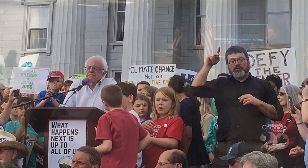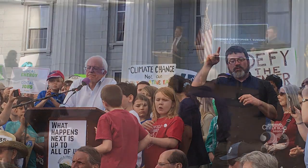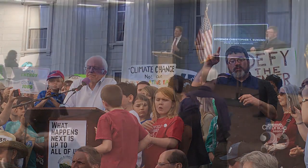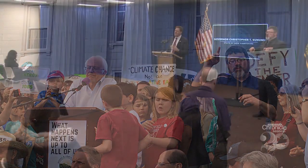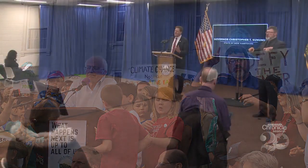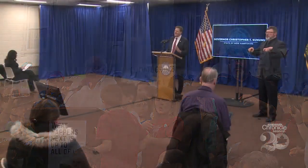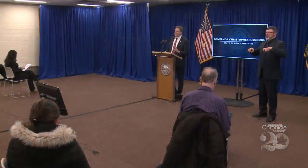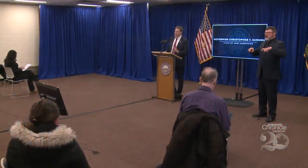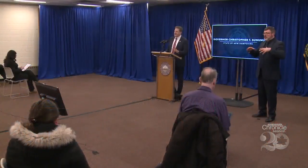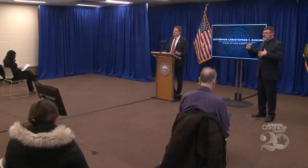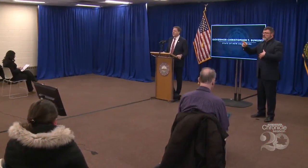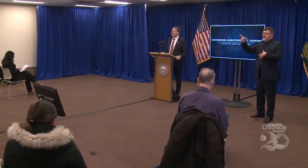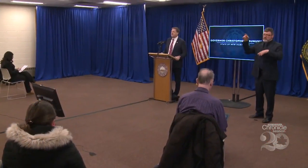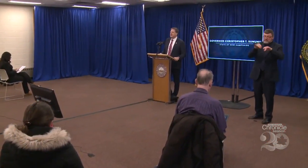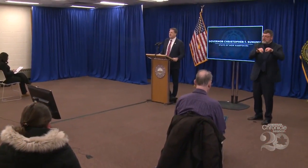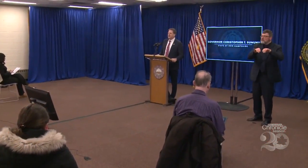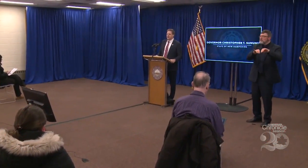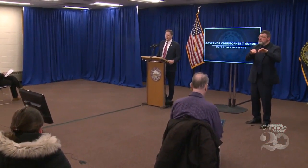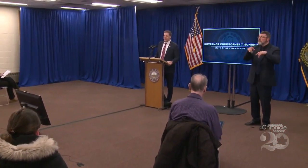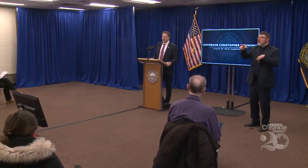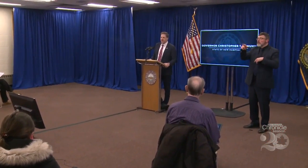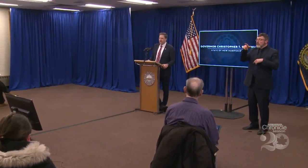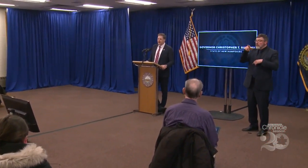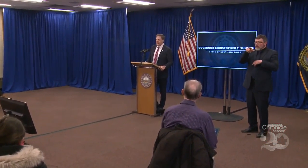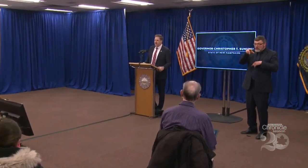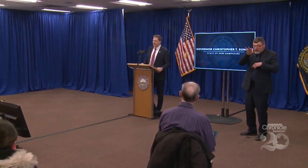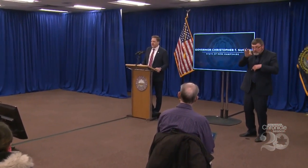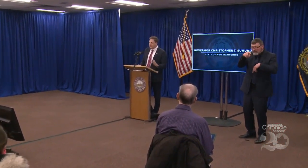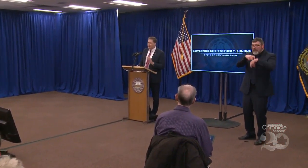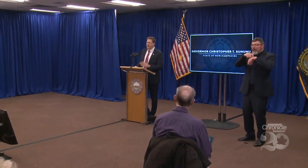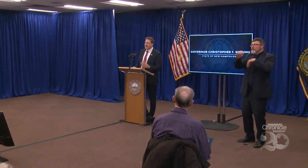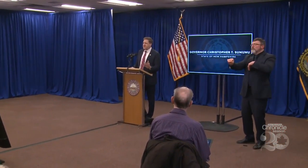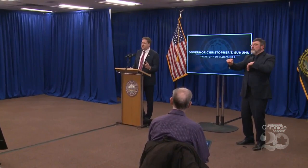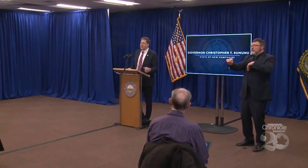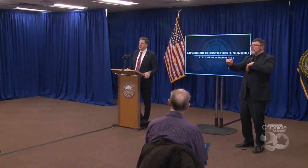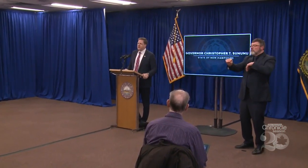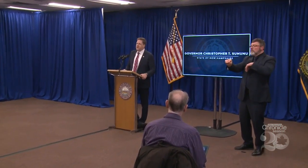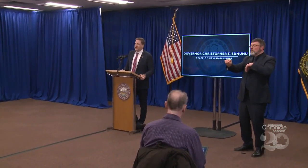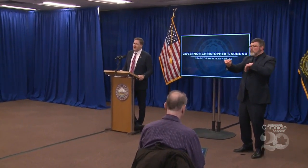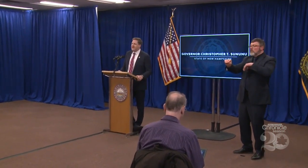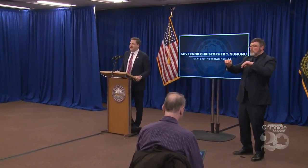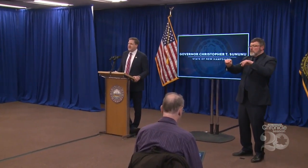SO HE STARTED TEACHING ASL AND EVENTUALLY BEGAN INTERPRETING.